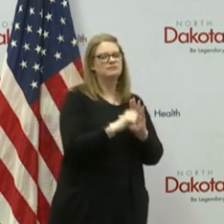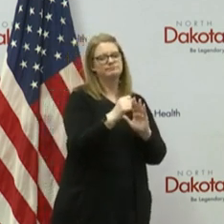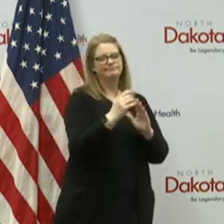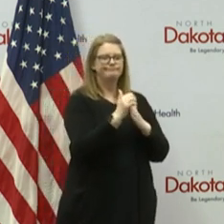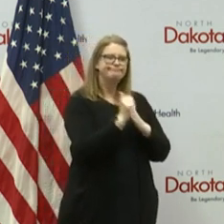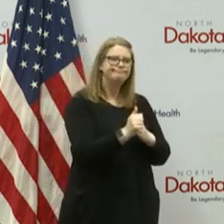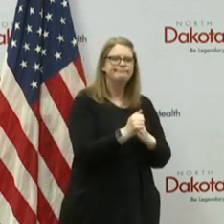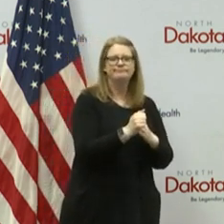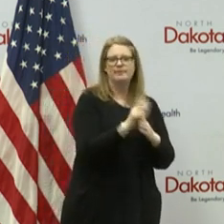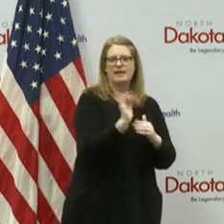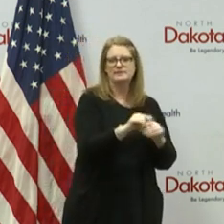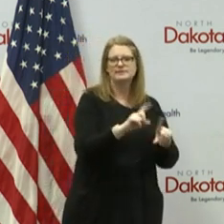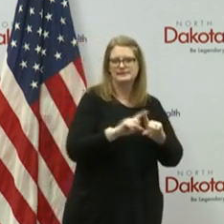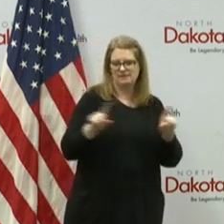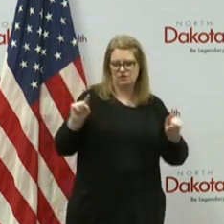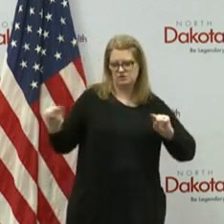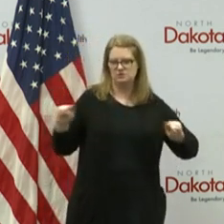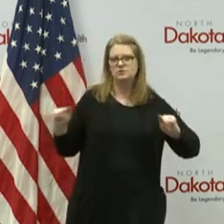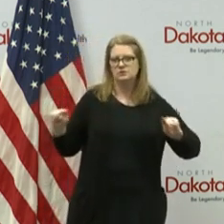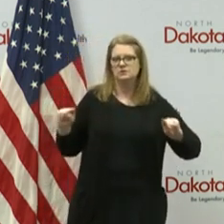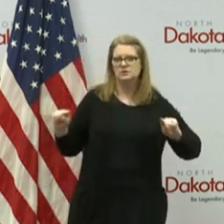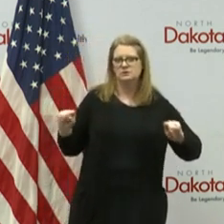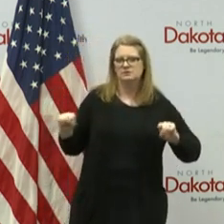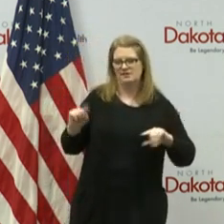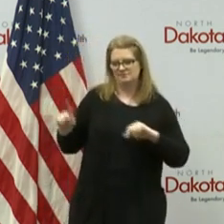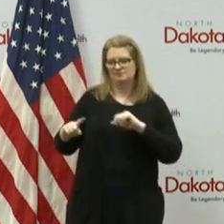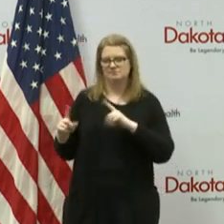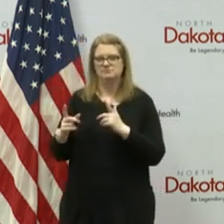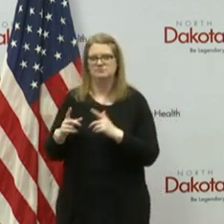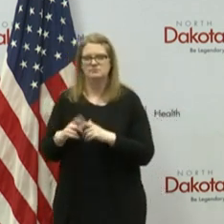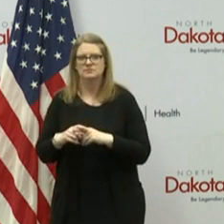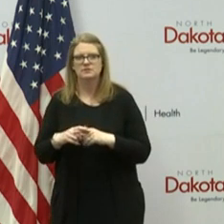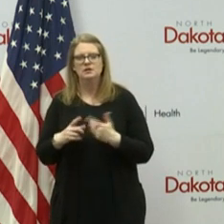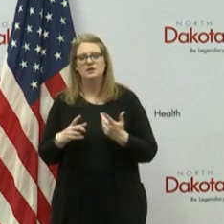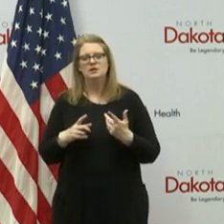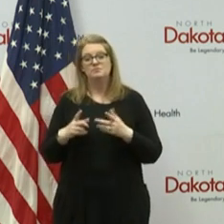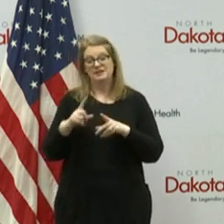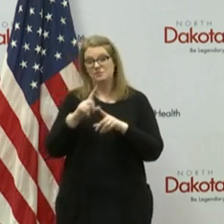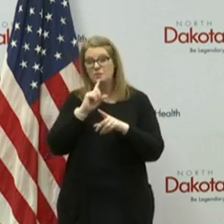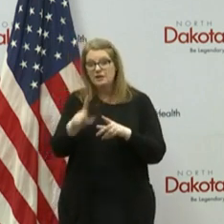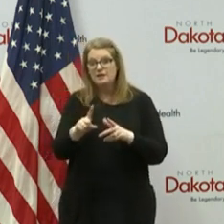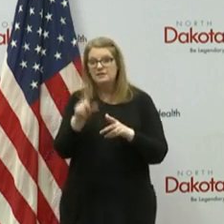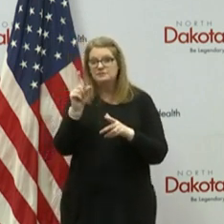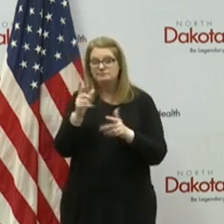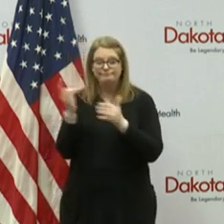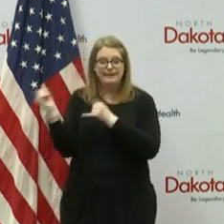MISDEMEANOR FOR STATE OFFICERS AND THE MAIN EMPHASIS HERE IS